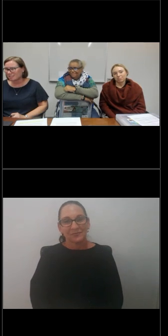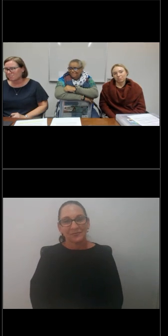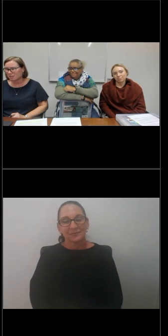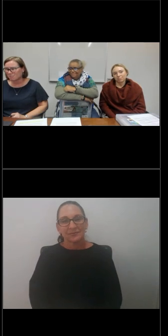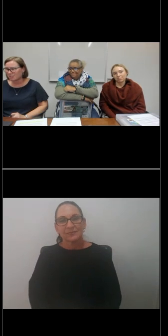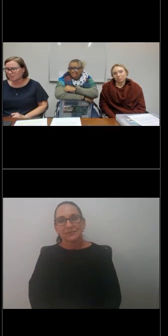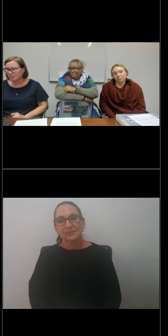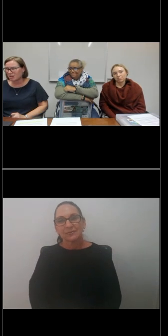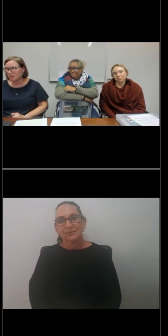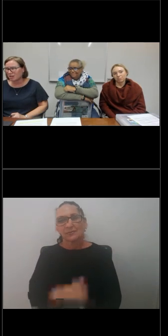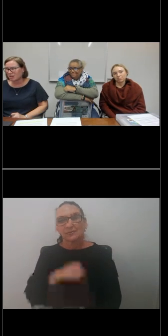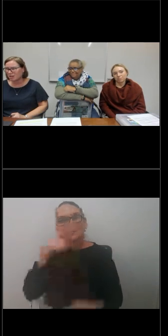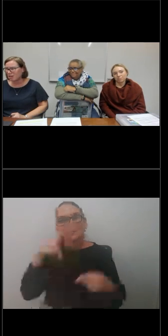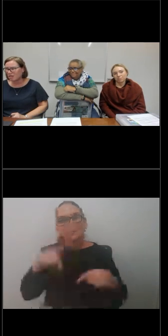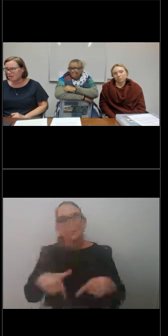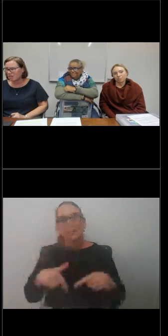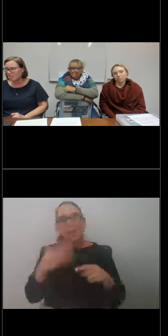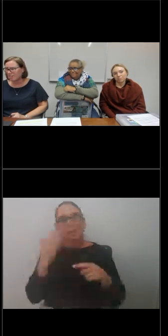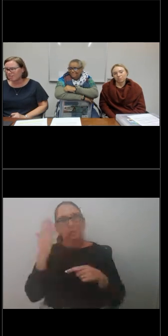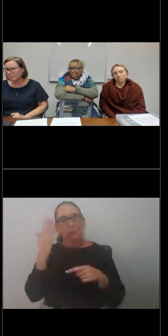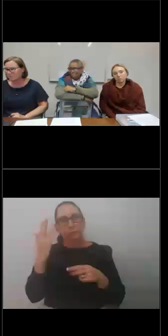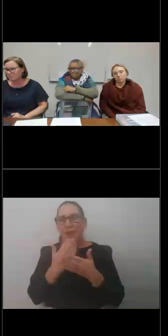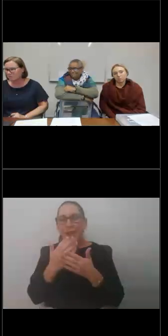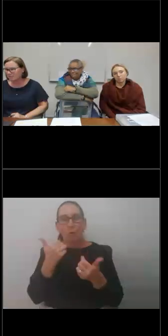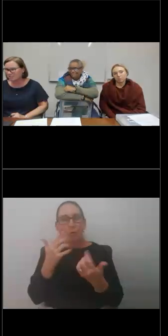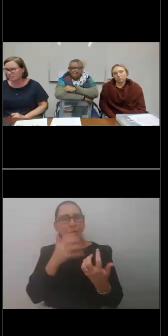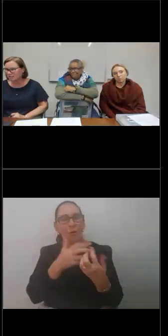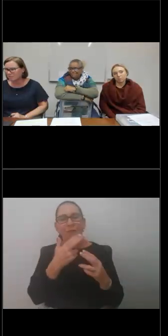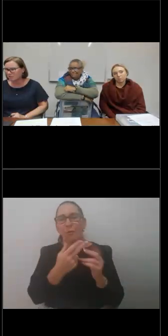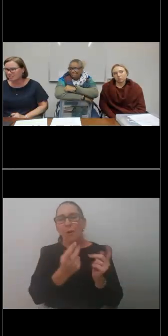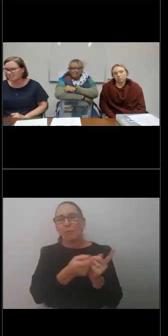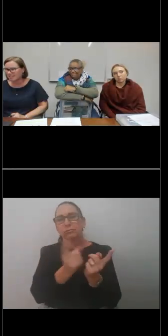applicable to so many professions so it's great to have a diverse audience um joining us today